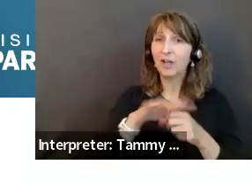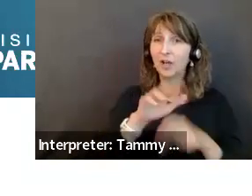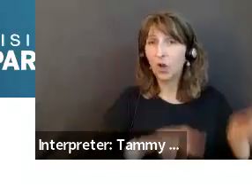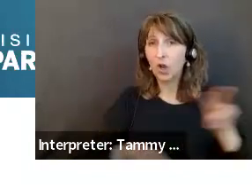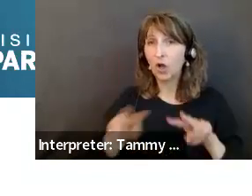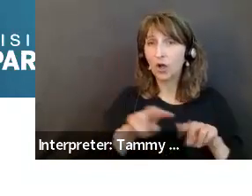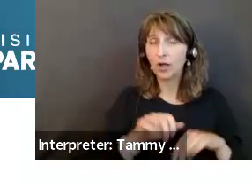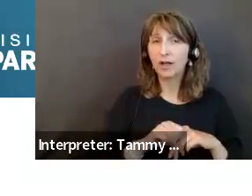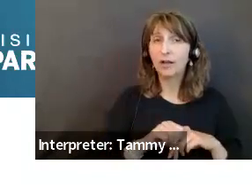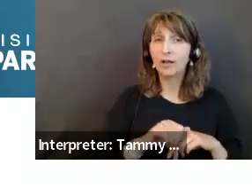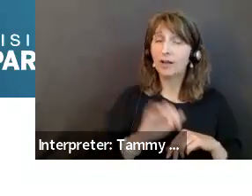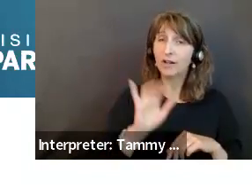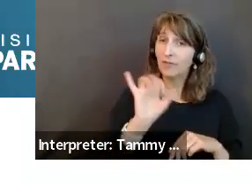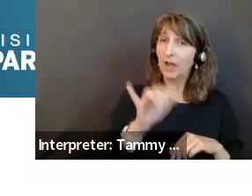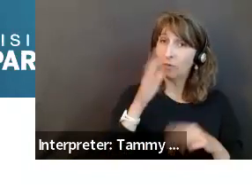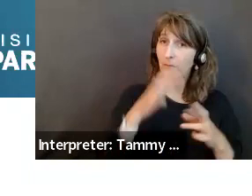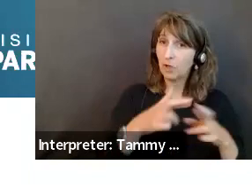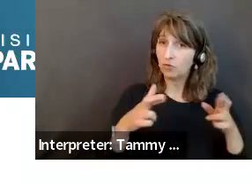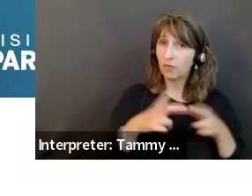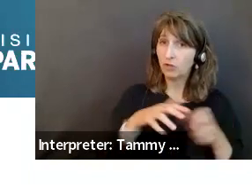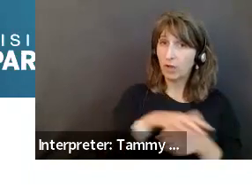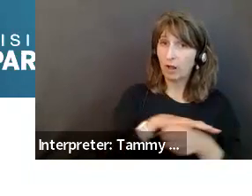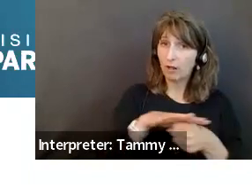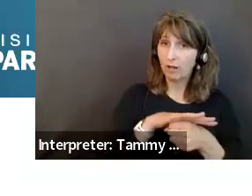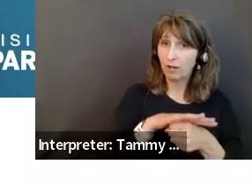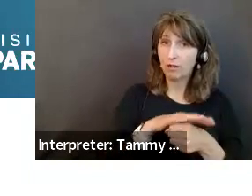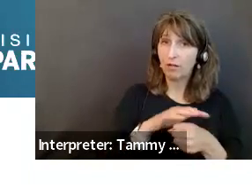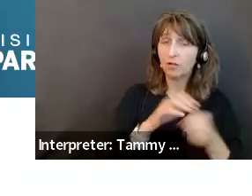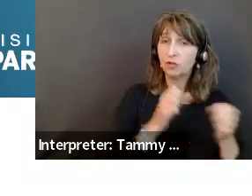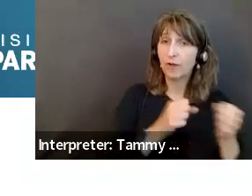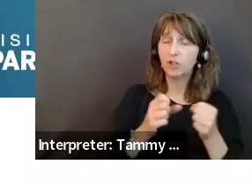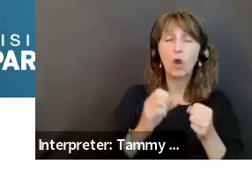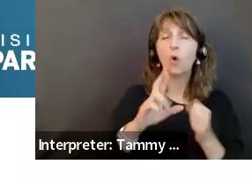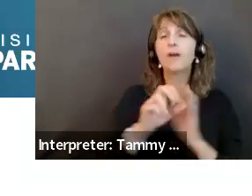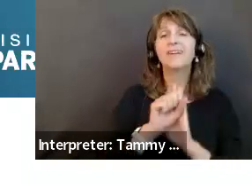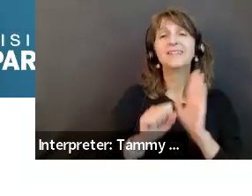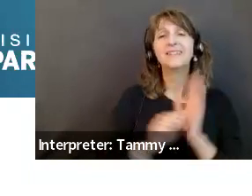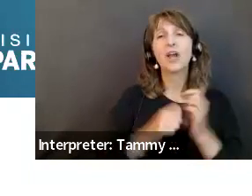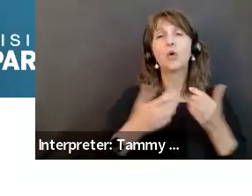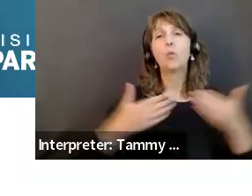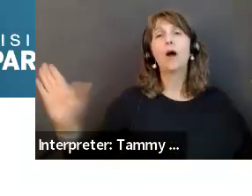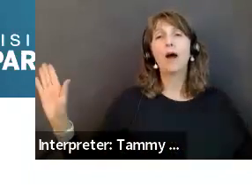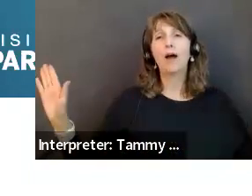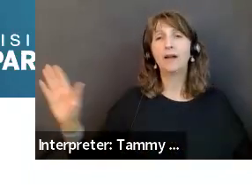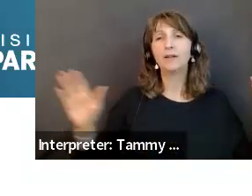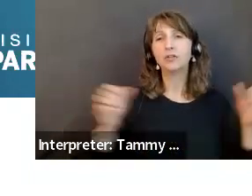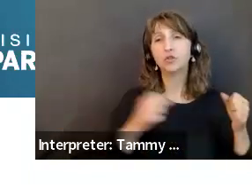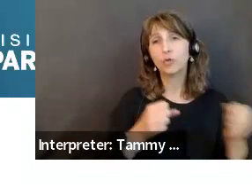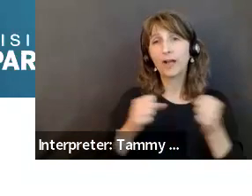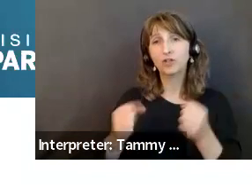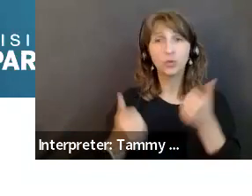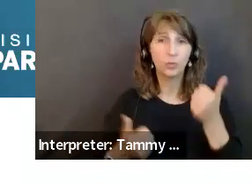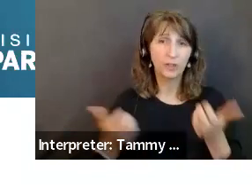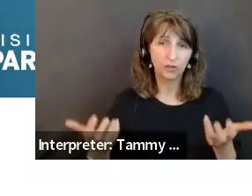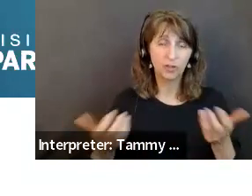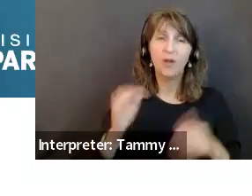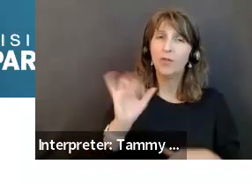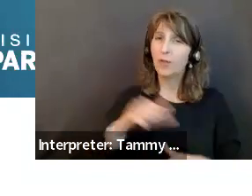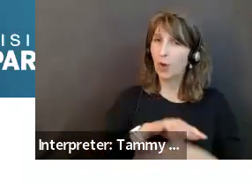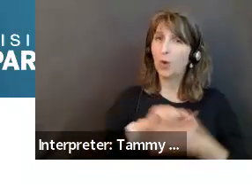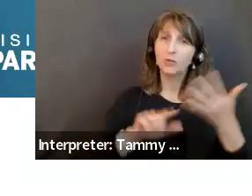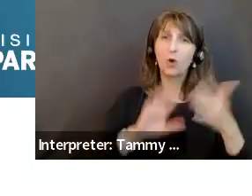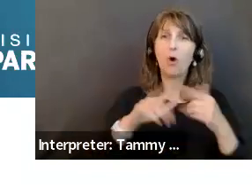Is it a regional thing? So all of these things are things that we took into consideration. We were trying to figure out, okay, how do we need to address the gaps and assets?